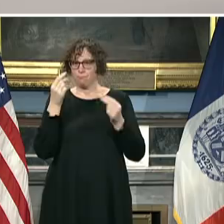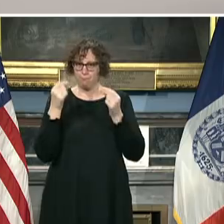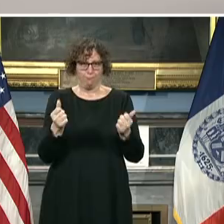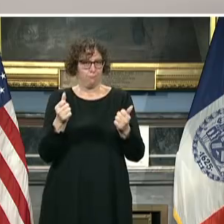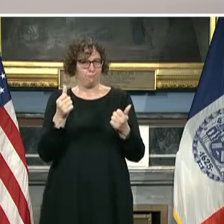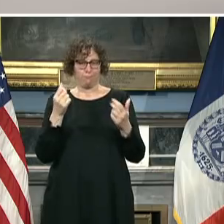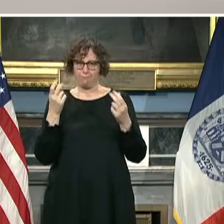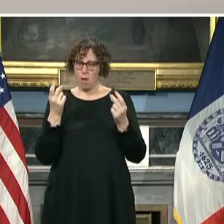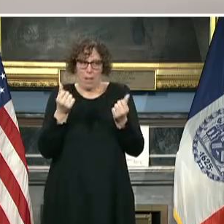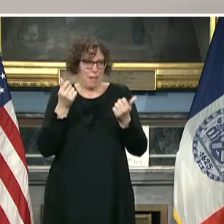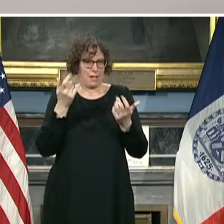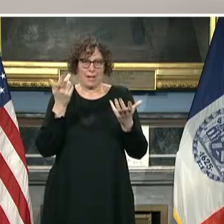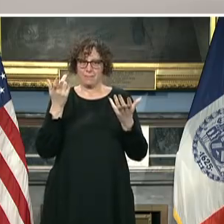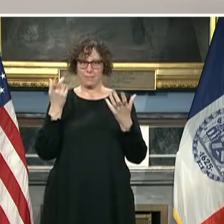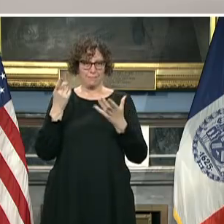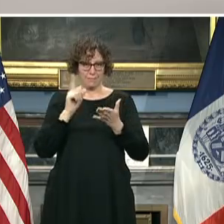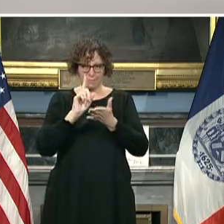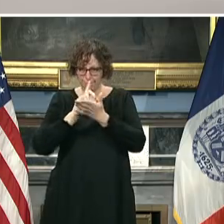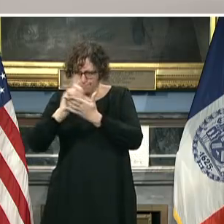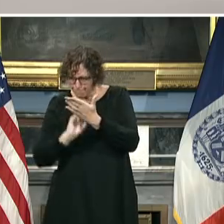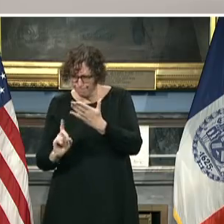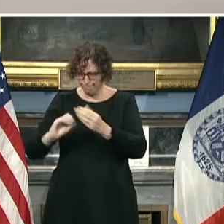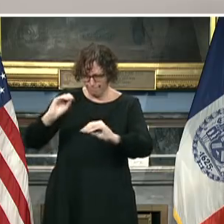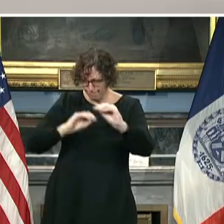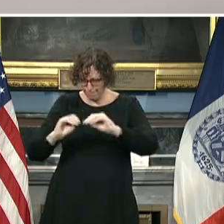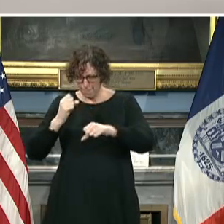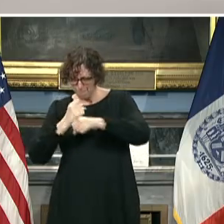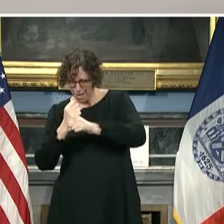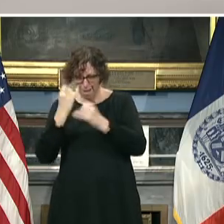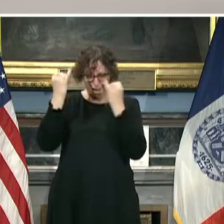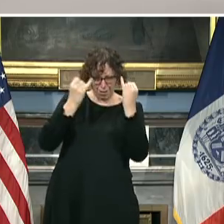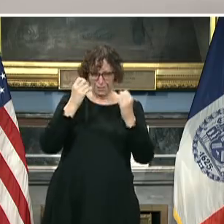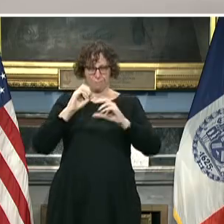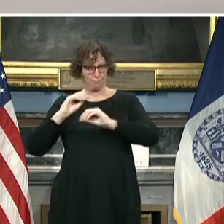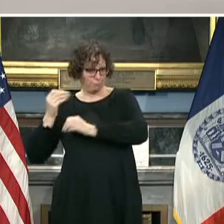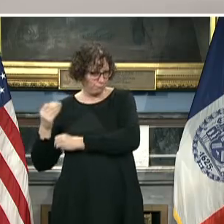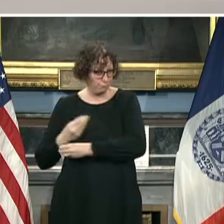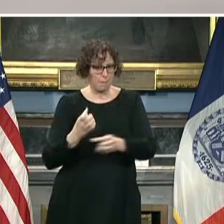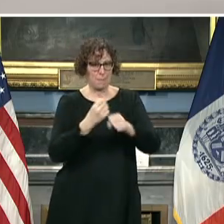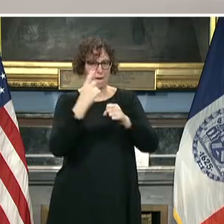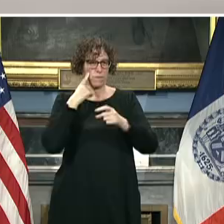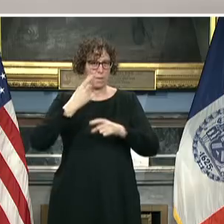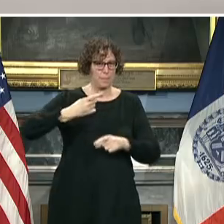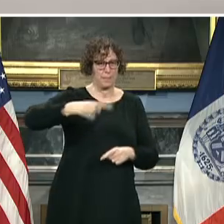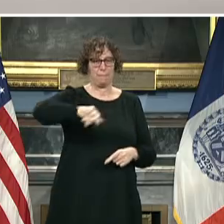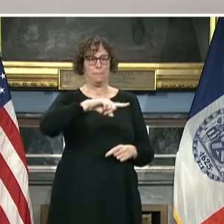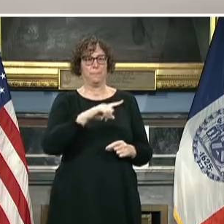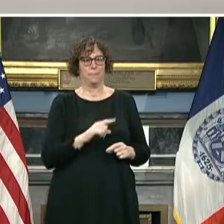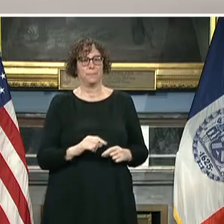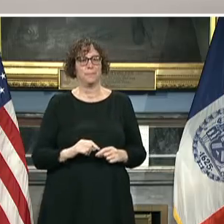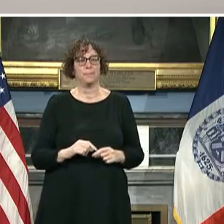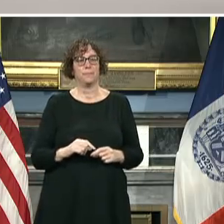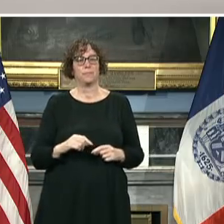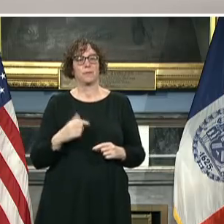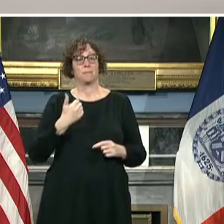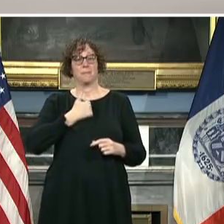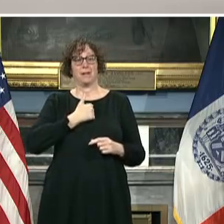T WHEEEEKND, DIGITIZED THEM AND GOT THEM TO GRG,E W THOO OK THE BALL AND RAN WITH IT. I AM TONHE BOARD OF THE BROOKLYN